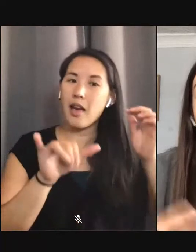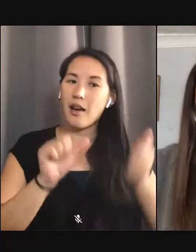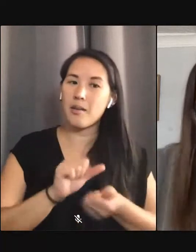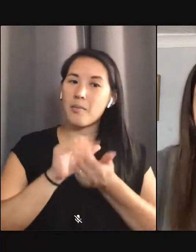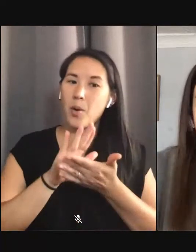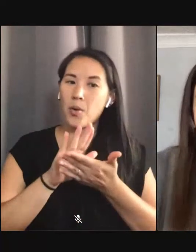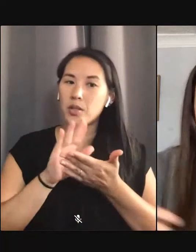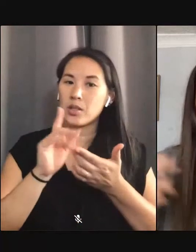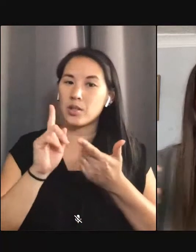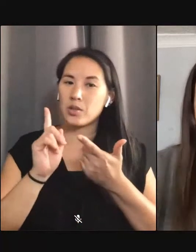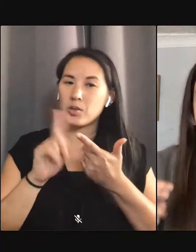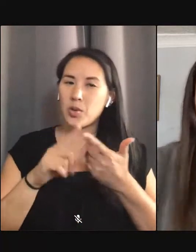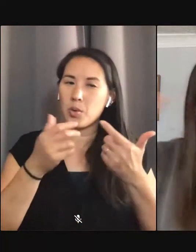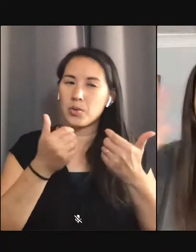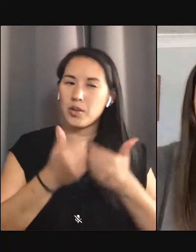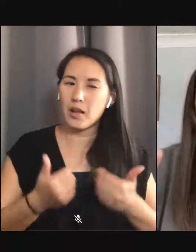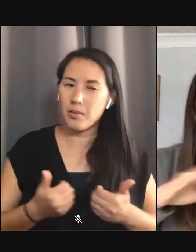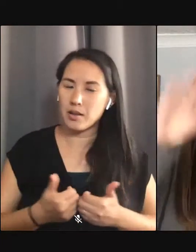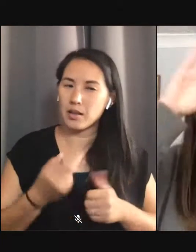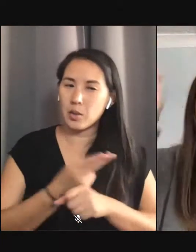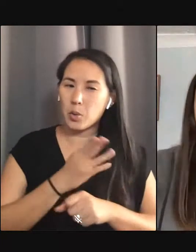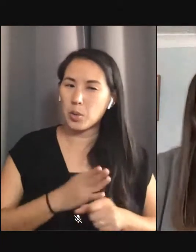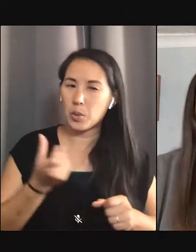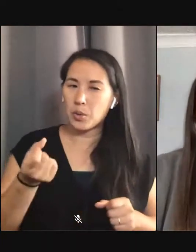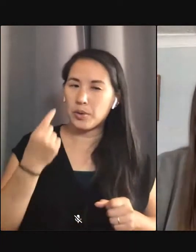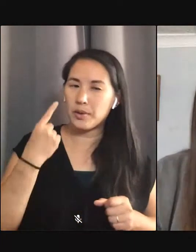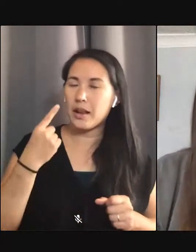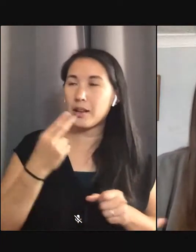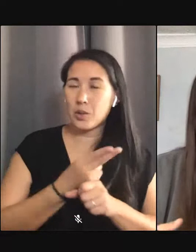segmenting users or understanding who your user is building that cardboard cut out of your user